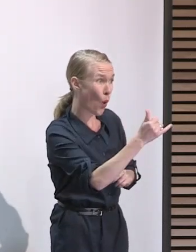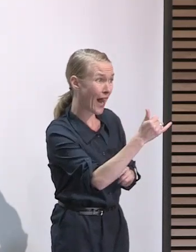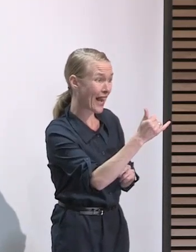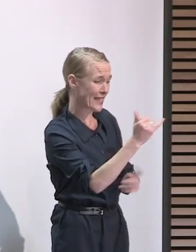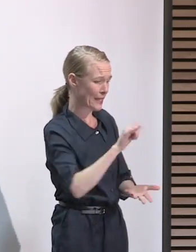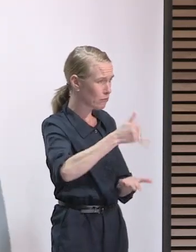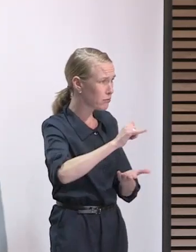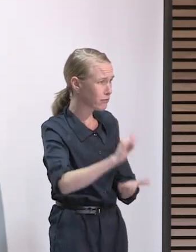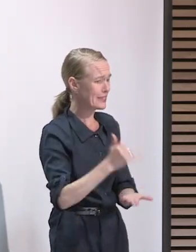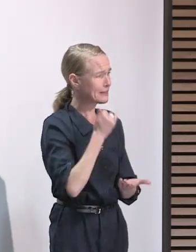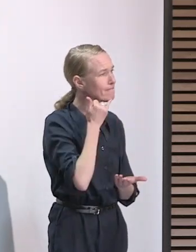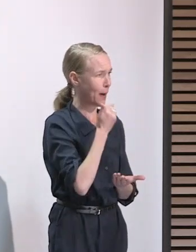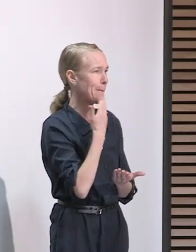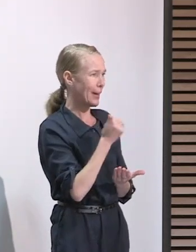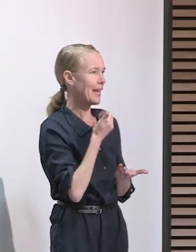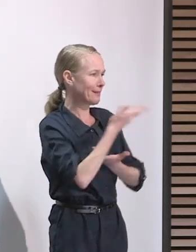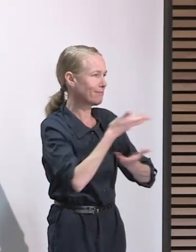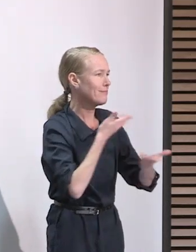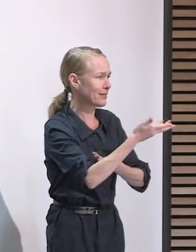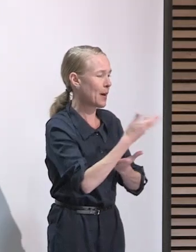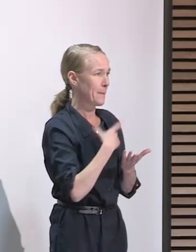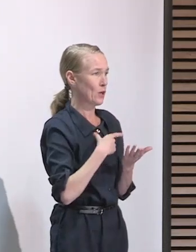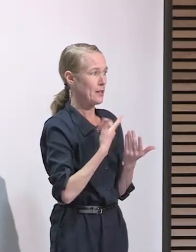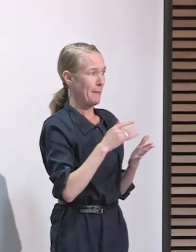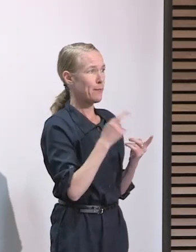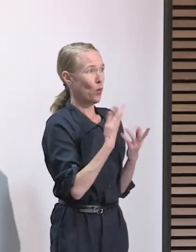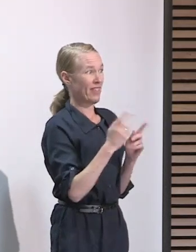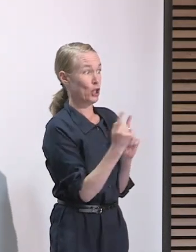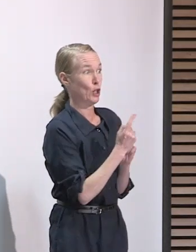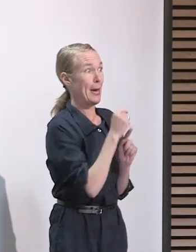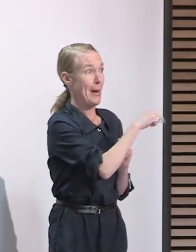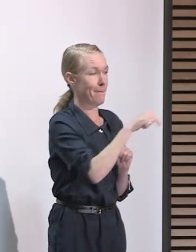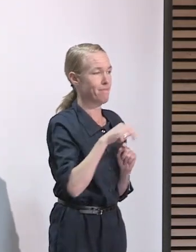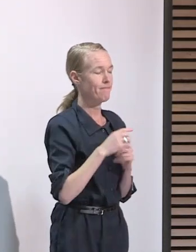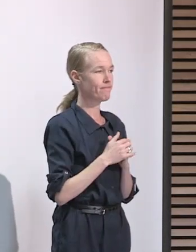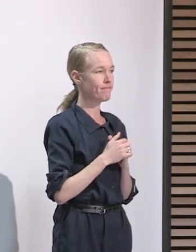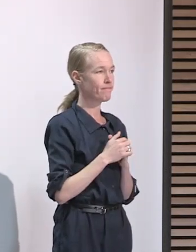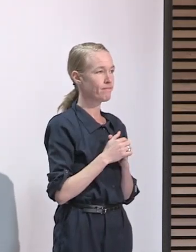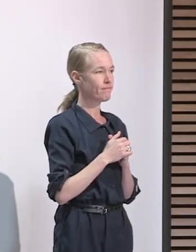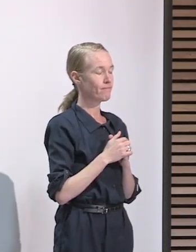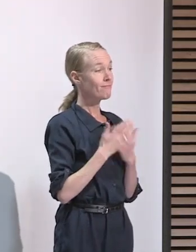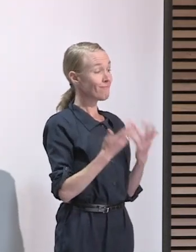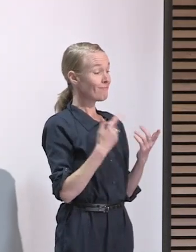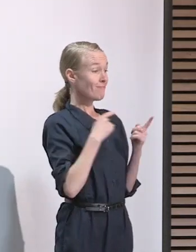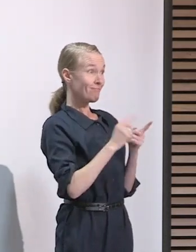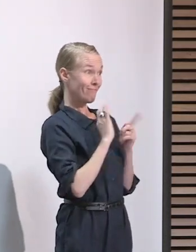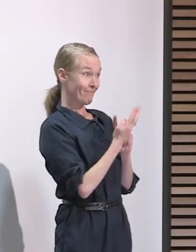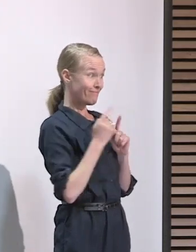plea to anyone who is associated with or maybe a close contact, please take or